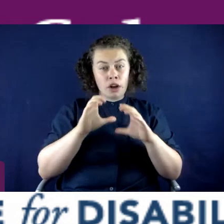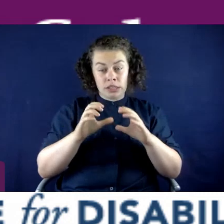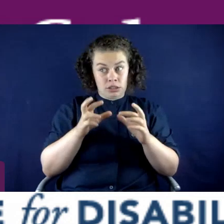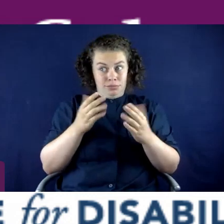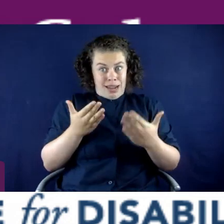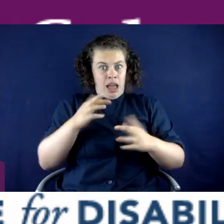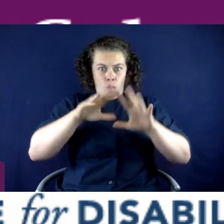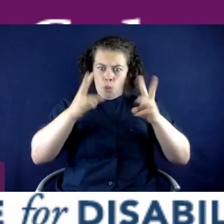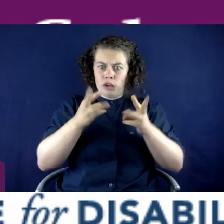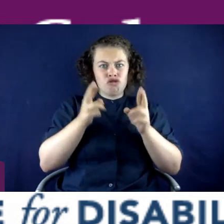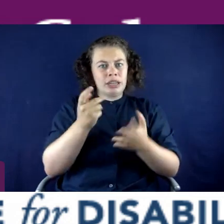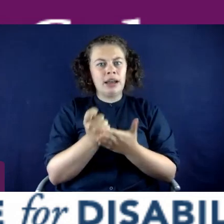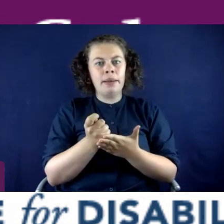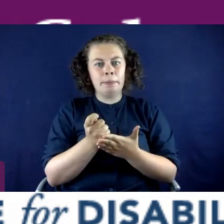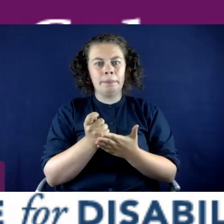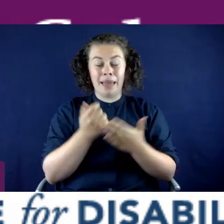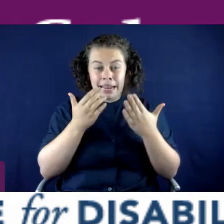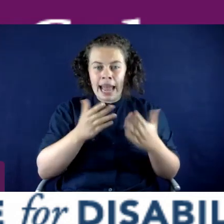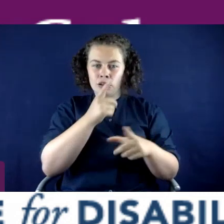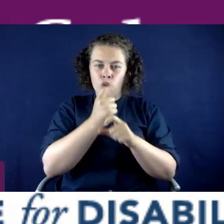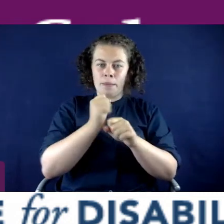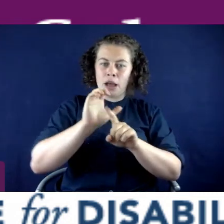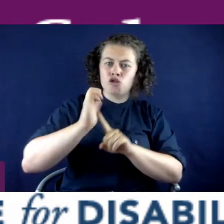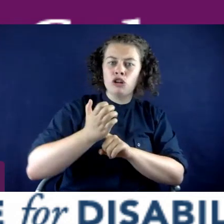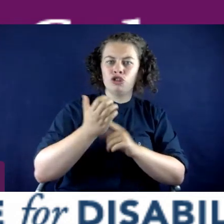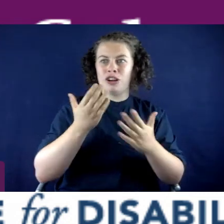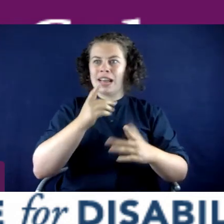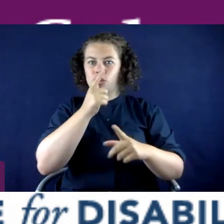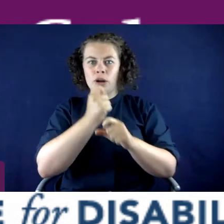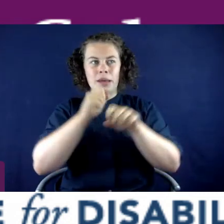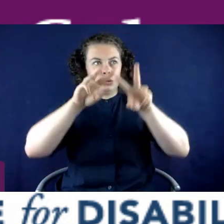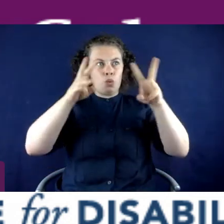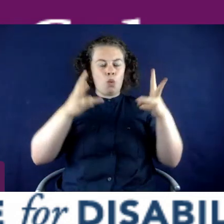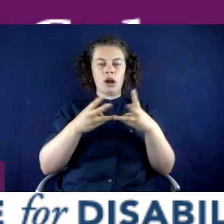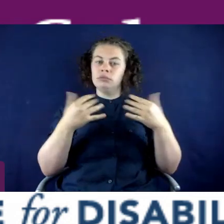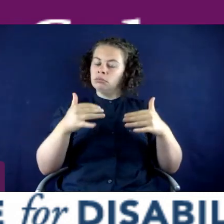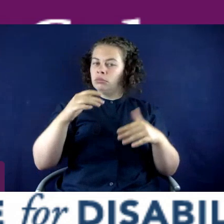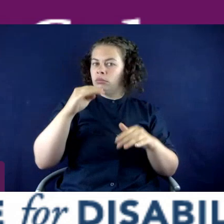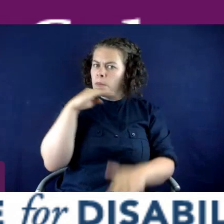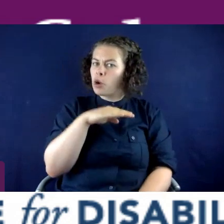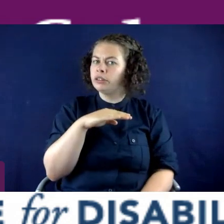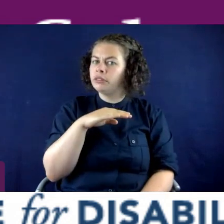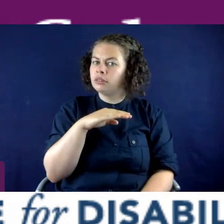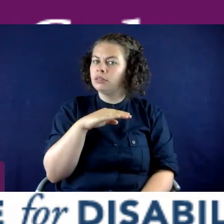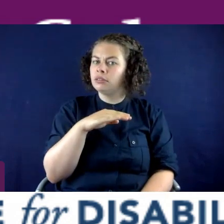It is important that we are talking about culture and as the other speaker said many people